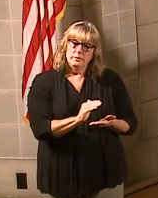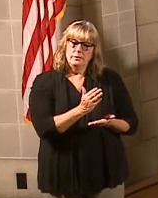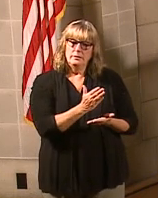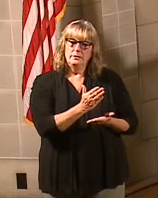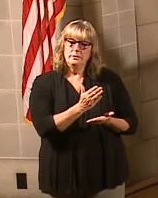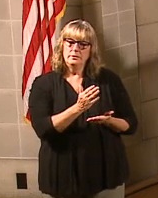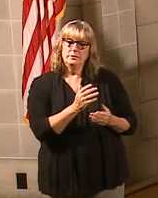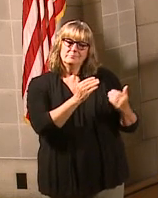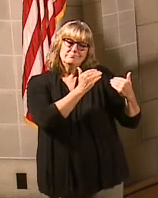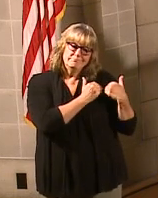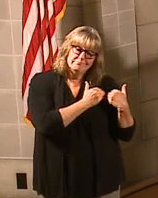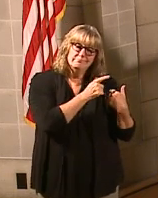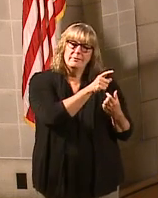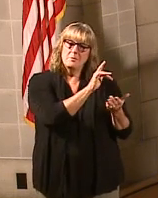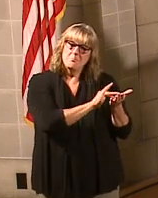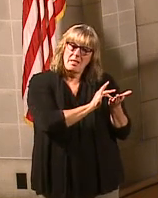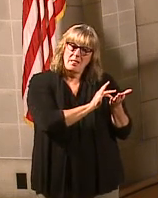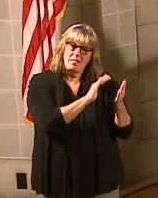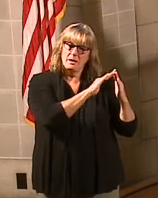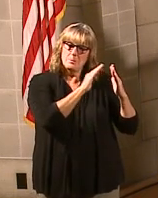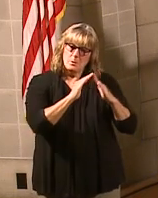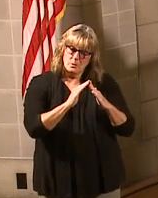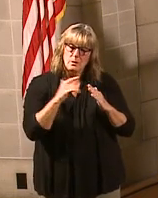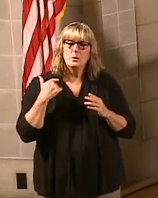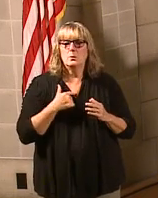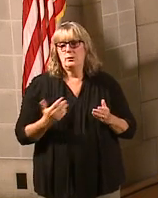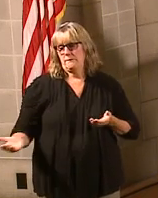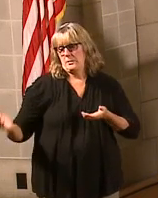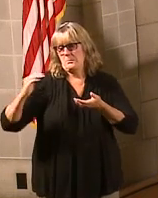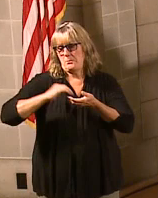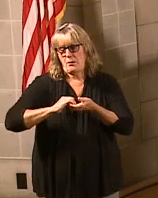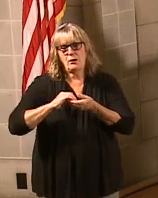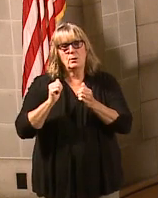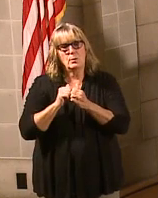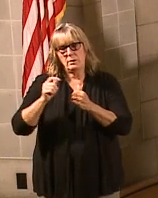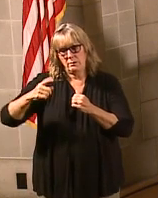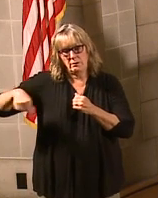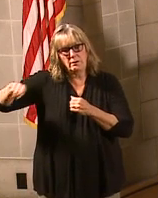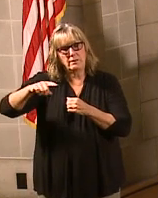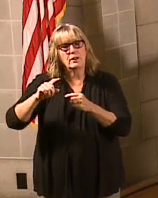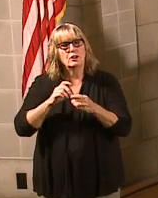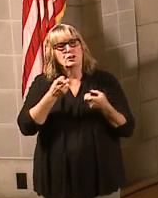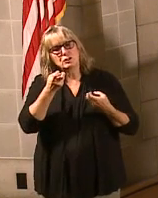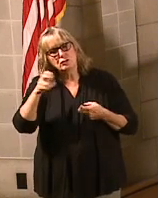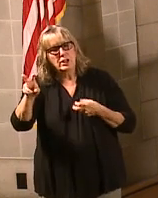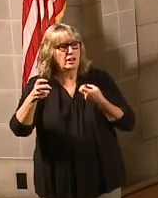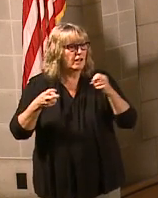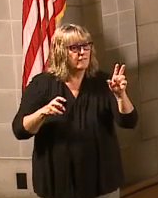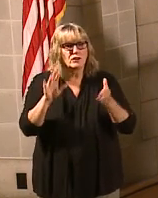ILLNESS SHOULD YOU CONTRACT COVID.